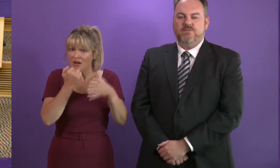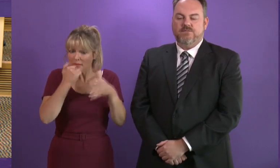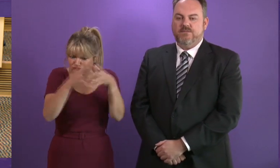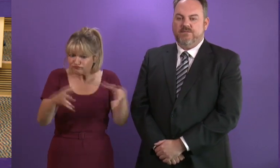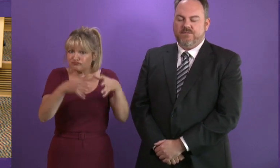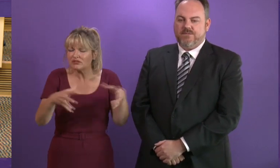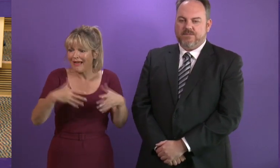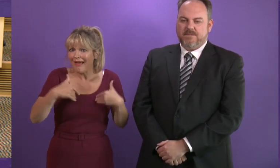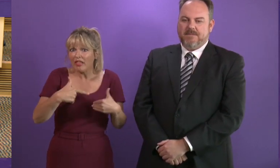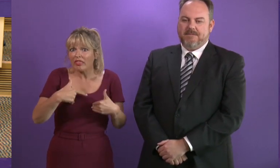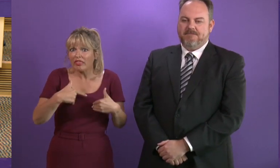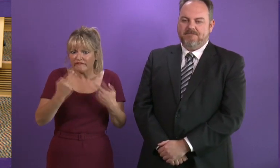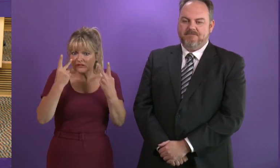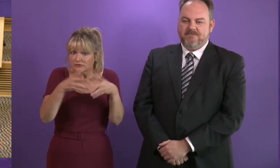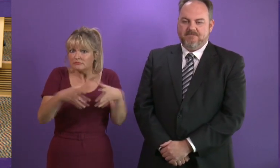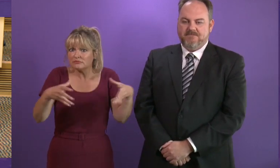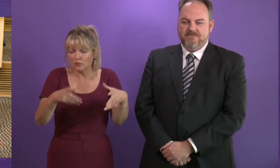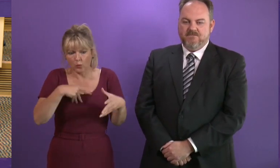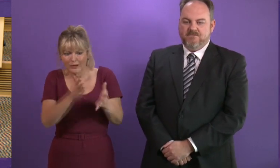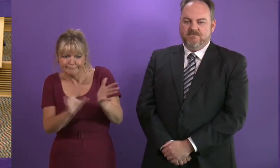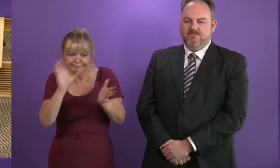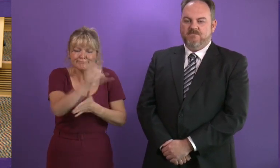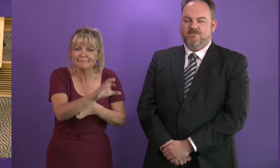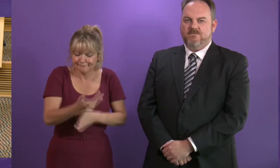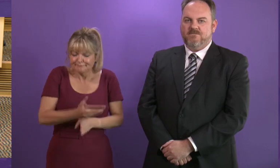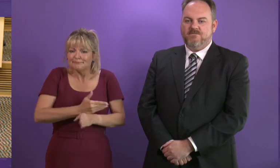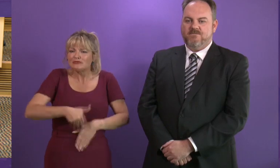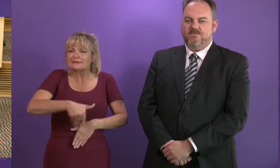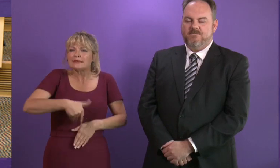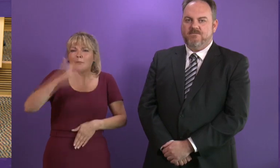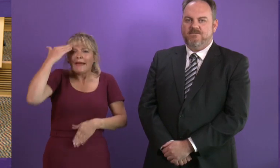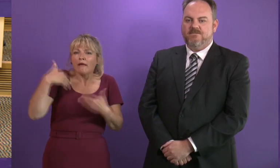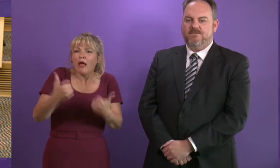in perinatal mental health support and, for example, increasing mental health councillors